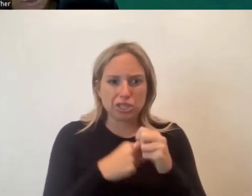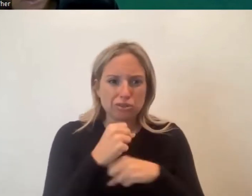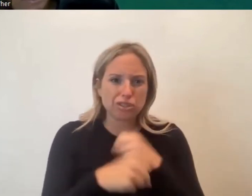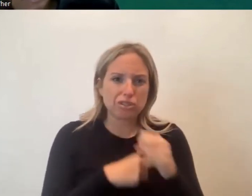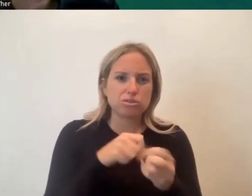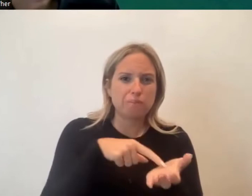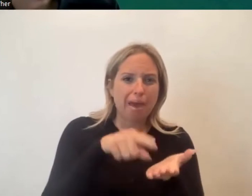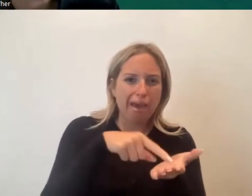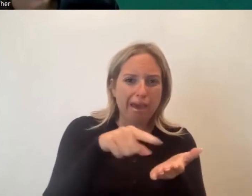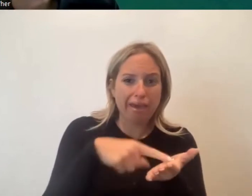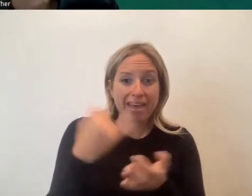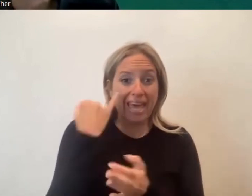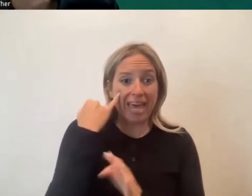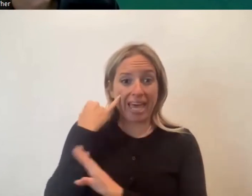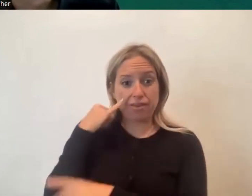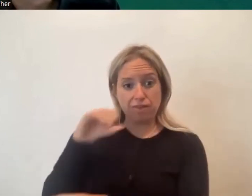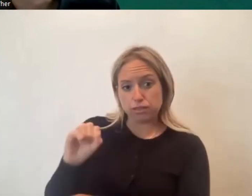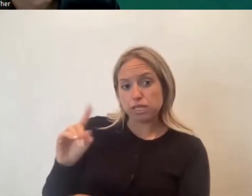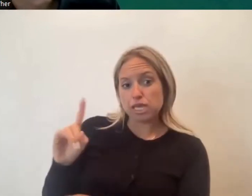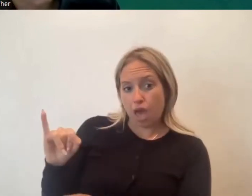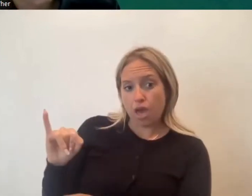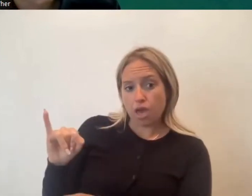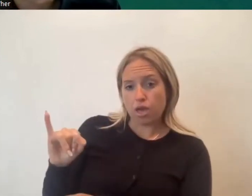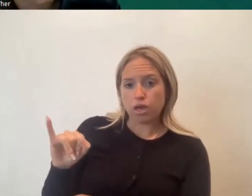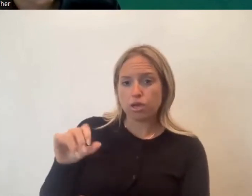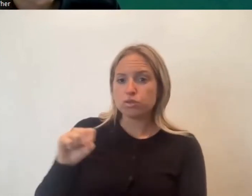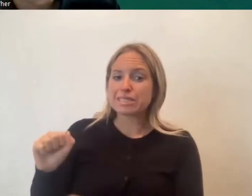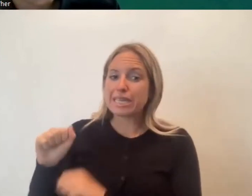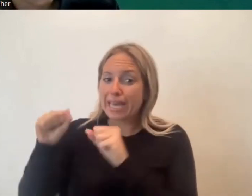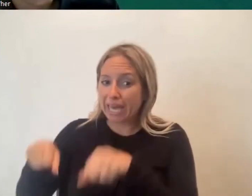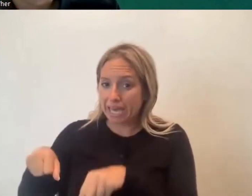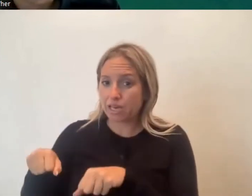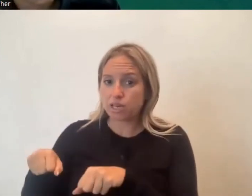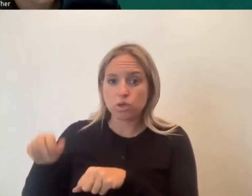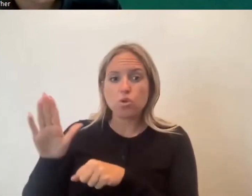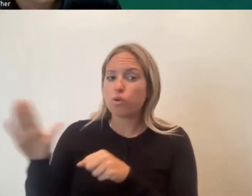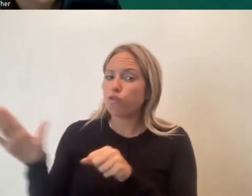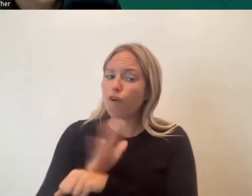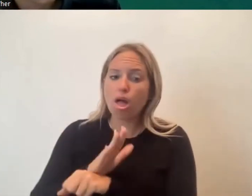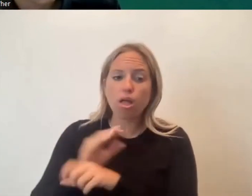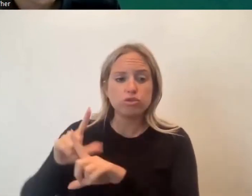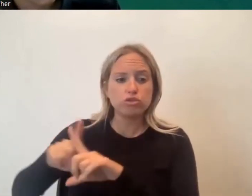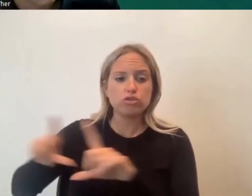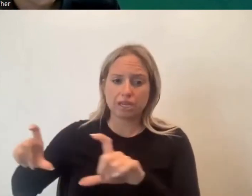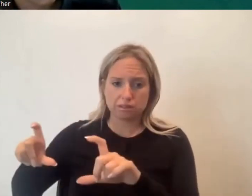If you're receiving SSDI, Social Security can withhold your entire check until that